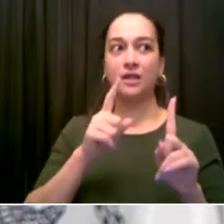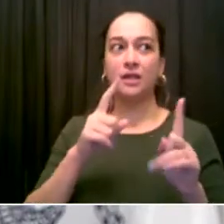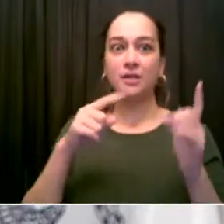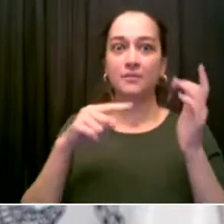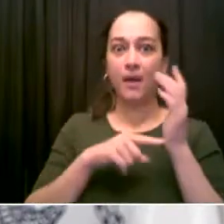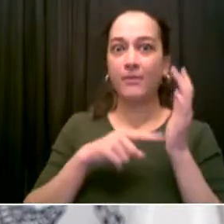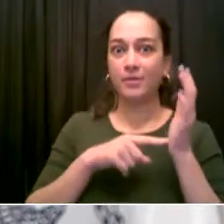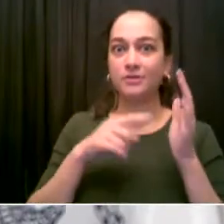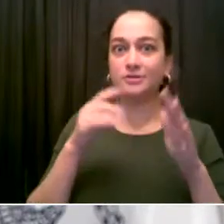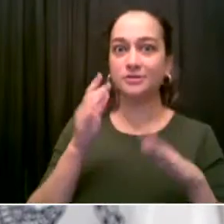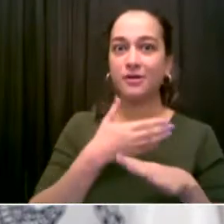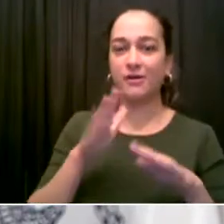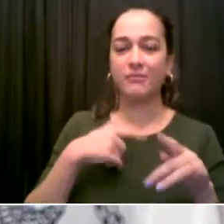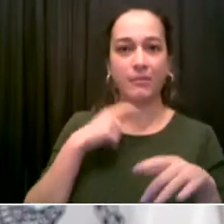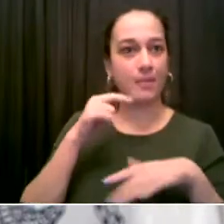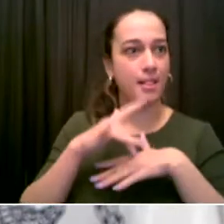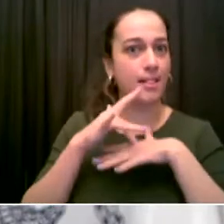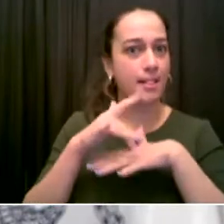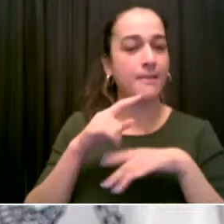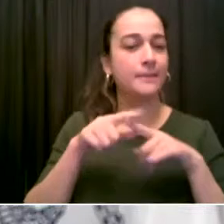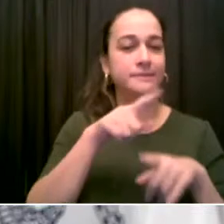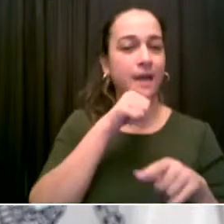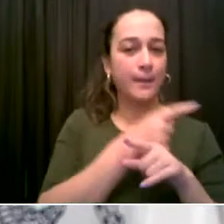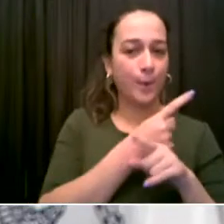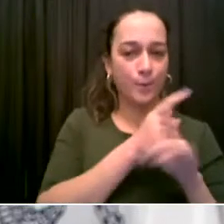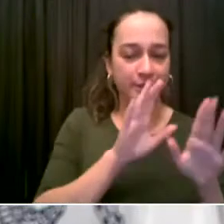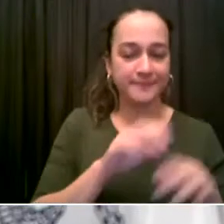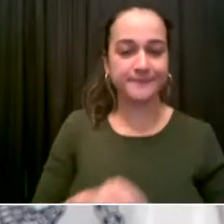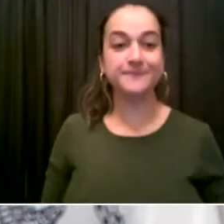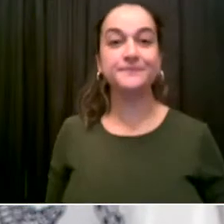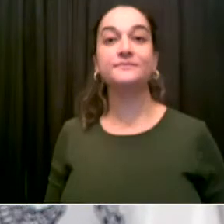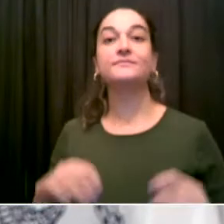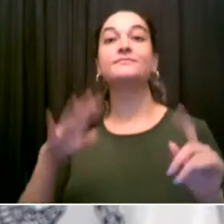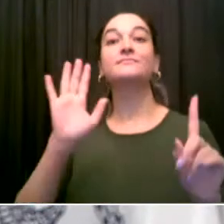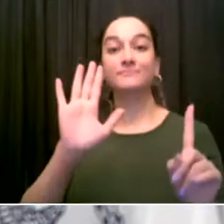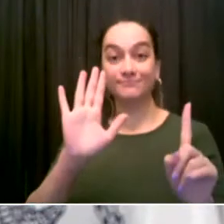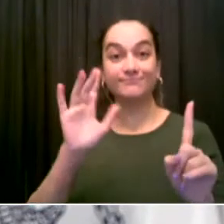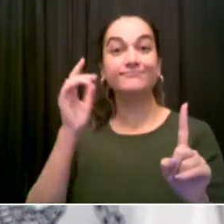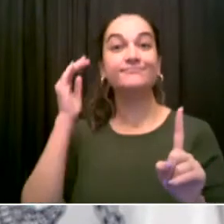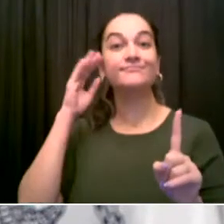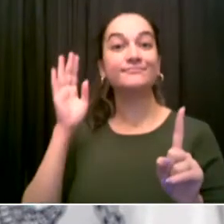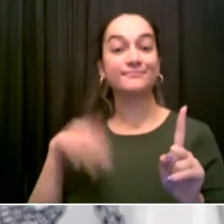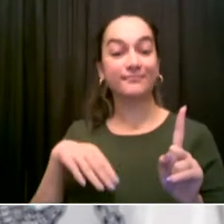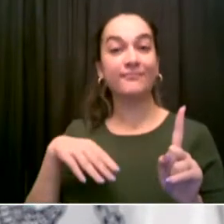THWAT AS A BIG SONG WHEN I WAS IN HIGH SCHOOL. I'M HAVING A MOMENT HERE.